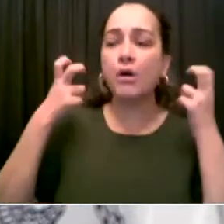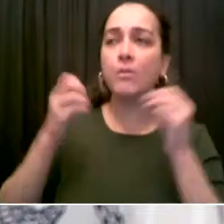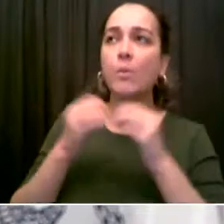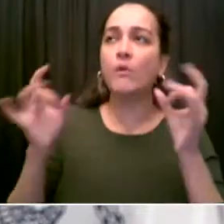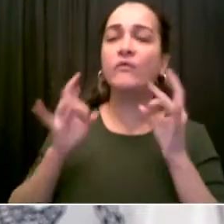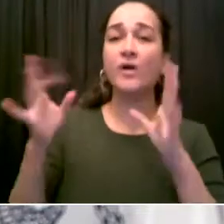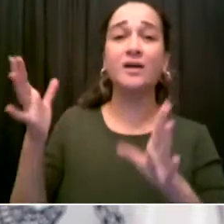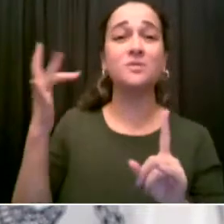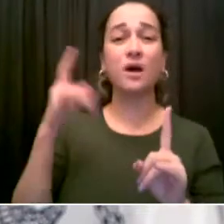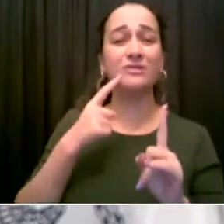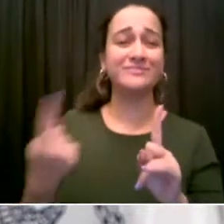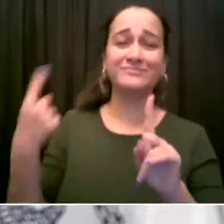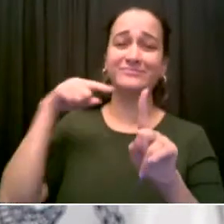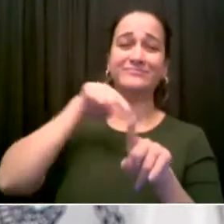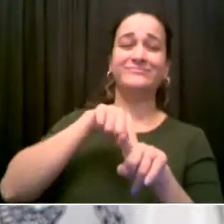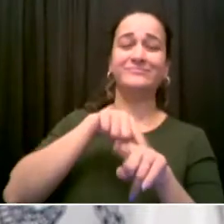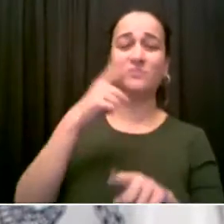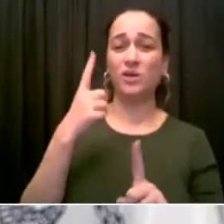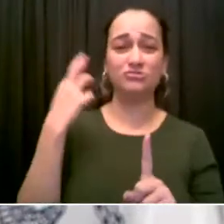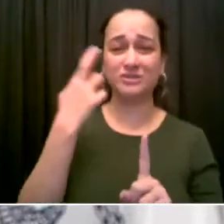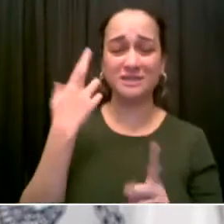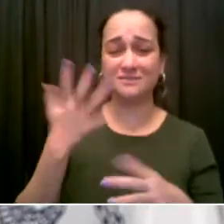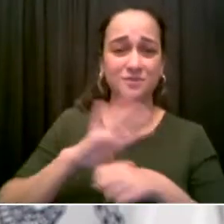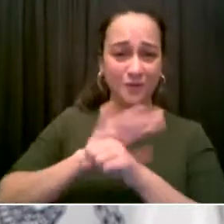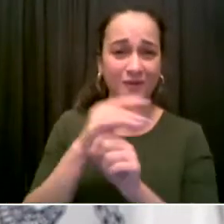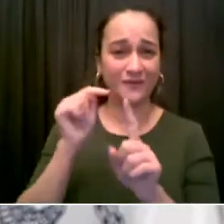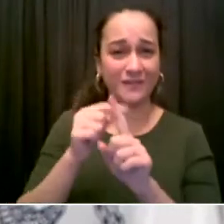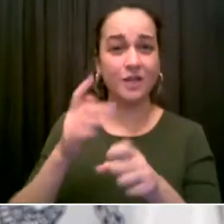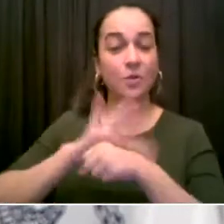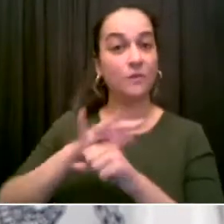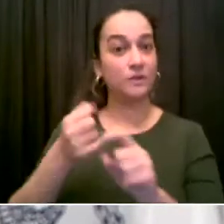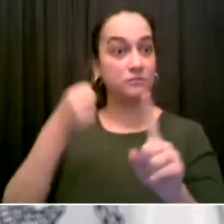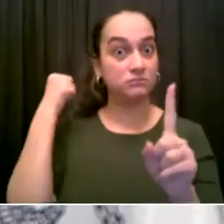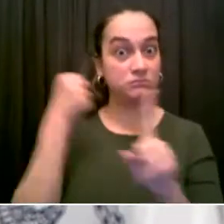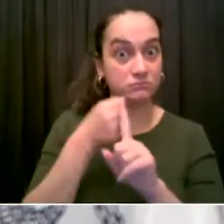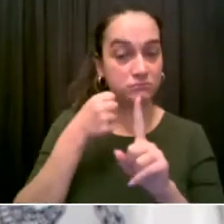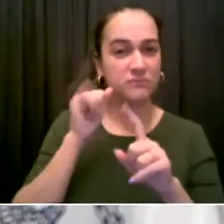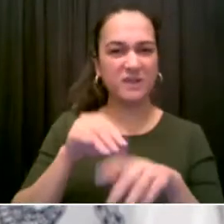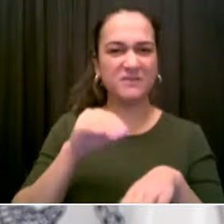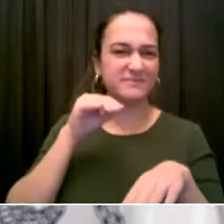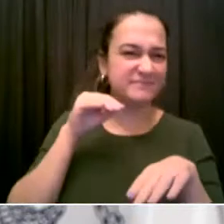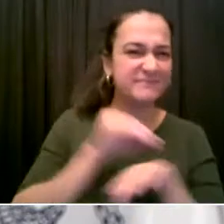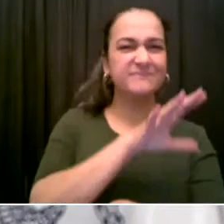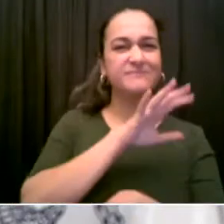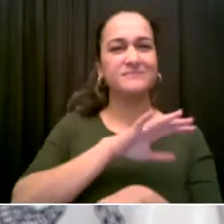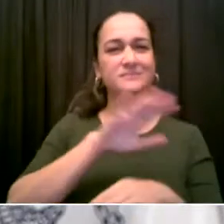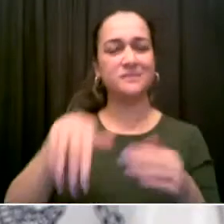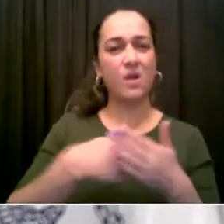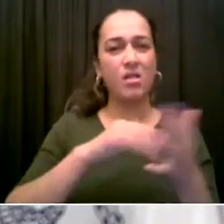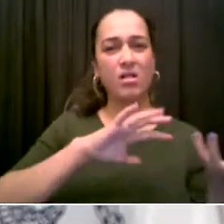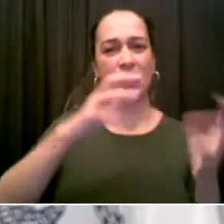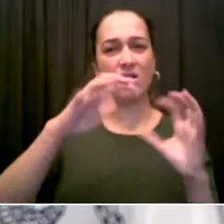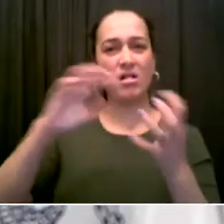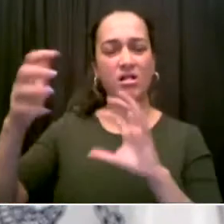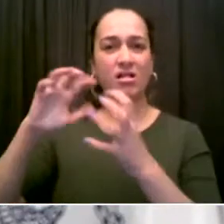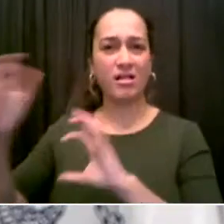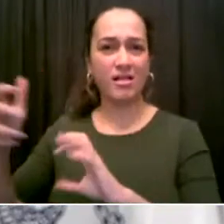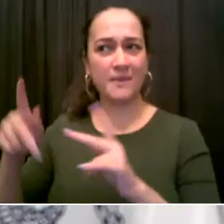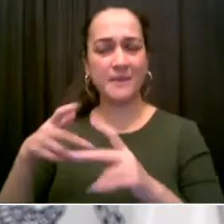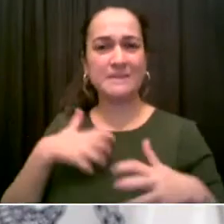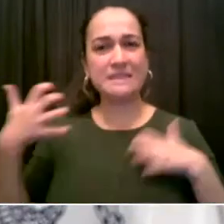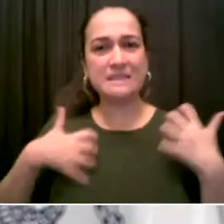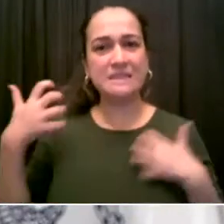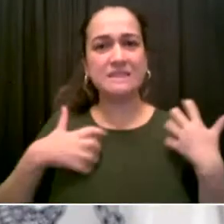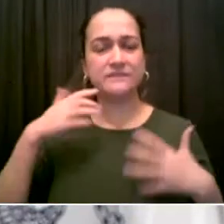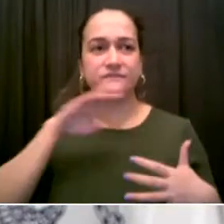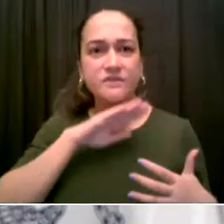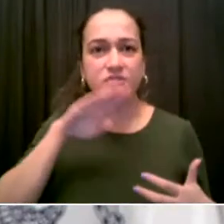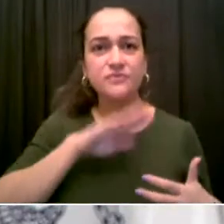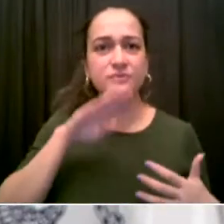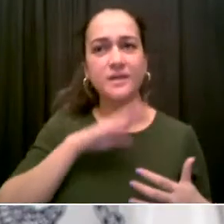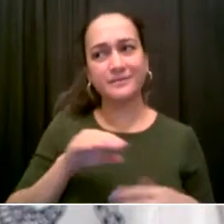STORM LAST YEAR.